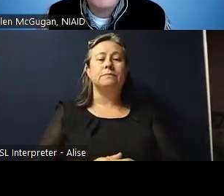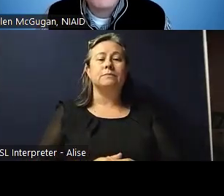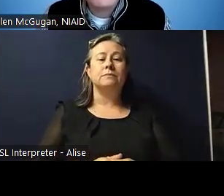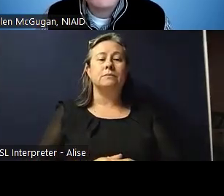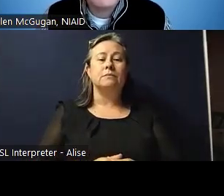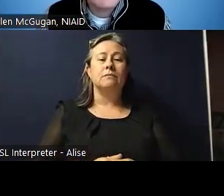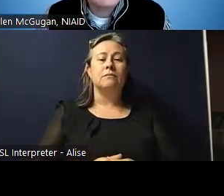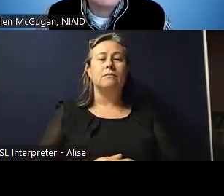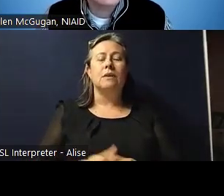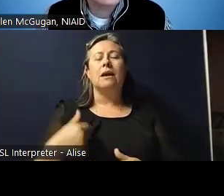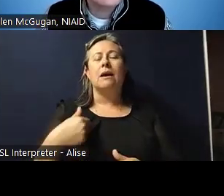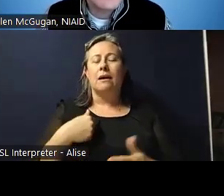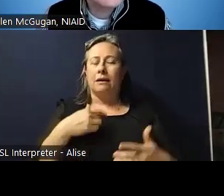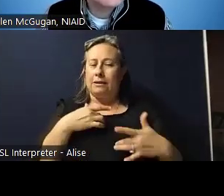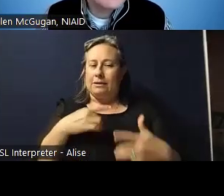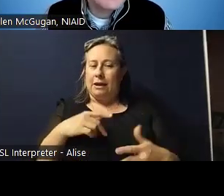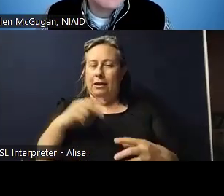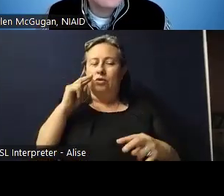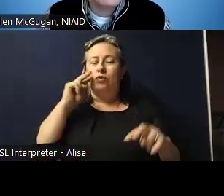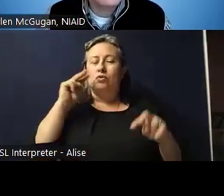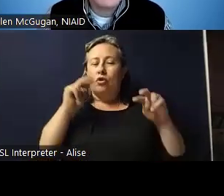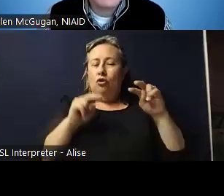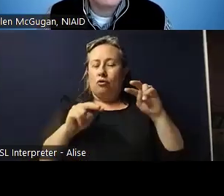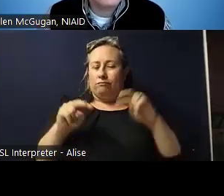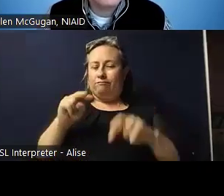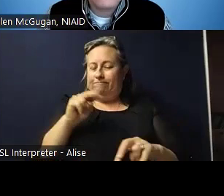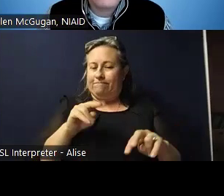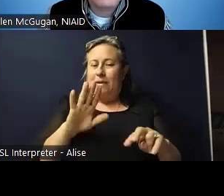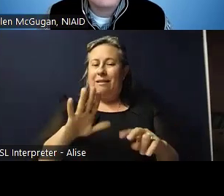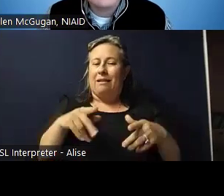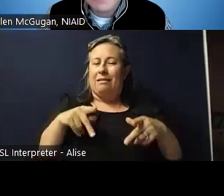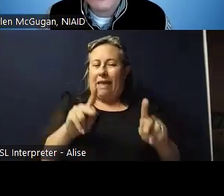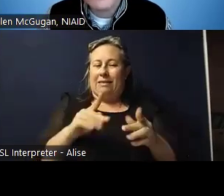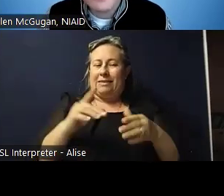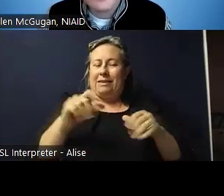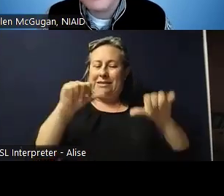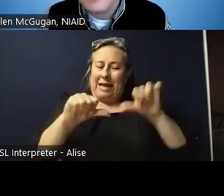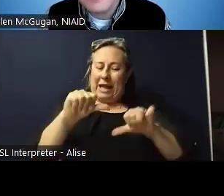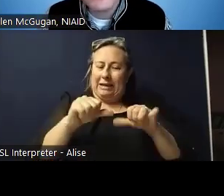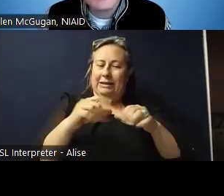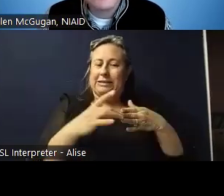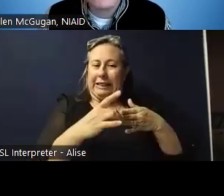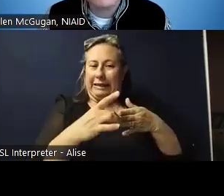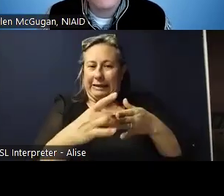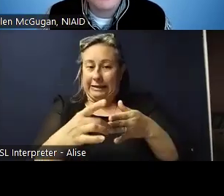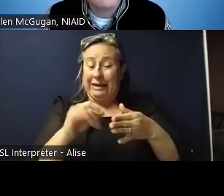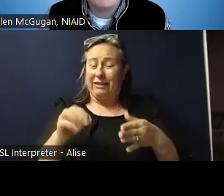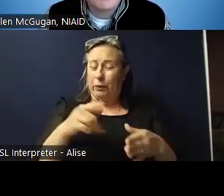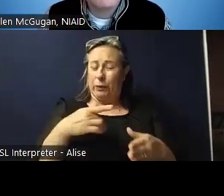So I usually advise to let the science dictate this. And if you are in doubt, please reach out to a program staff